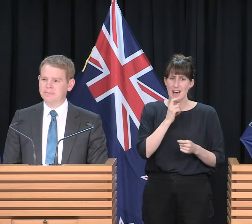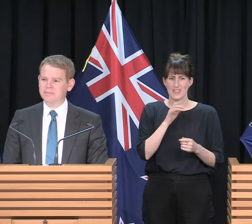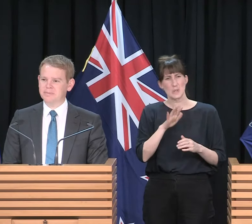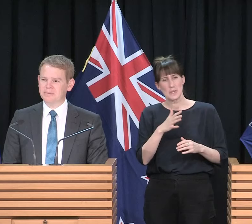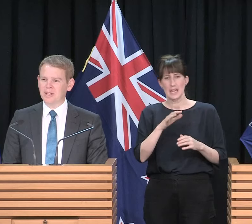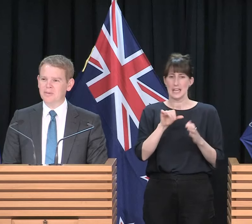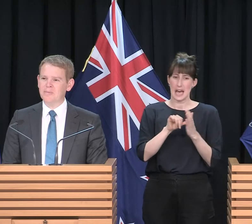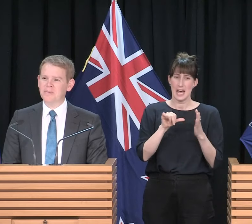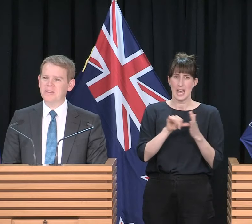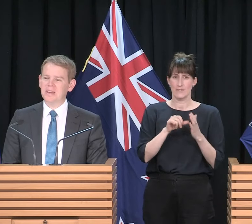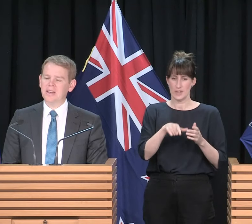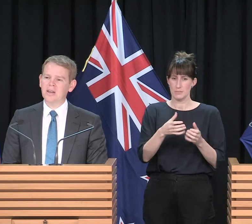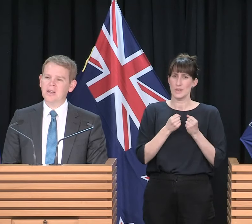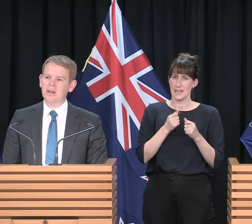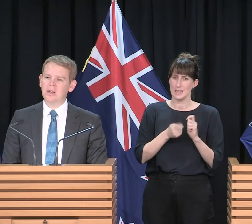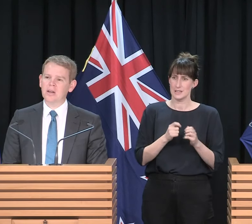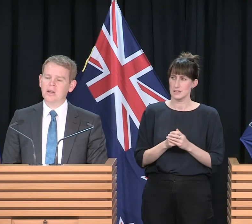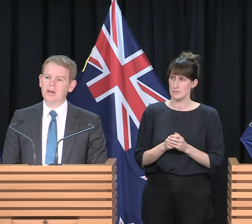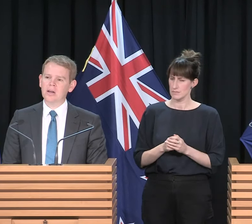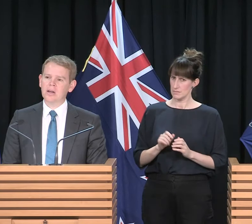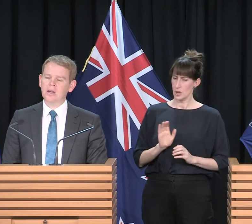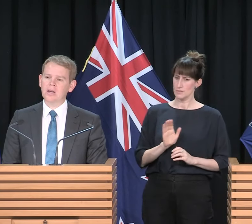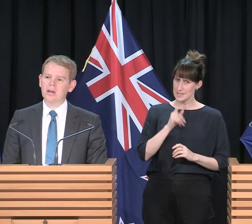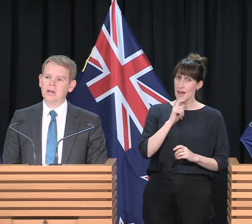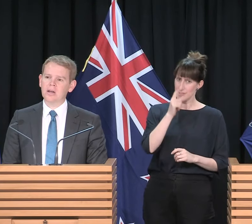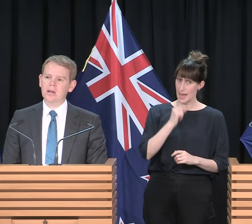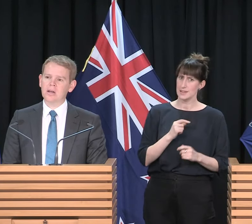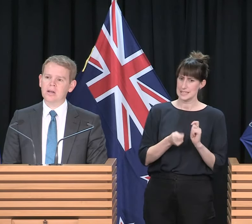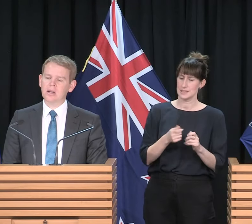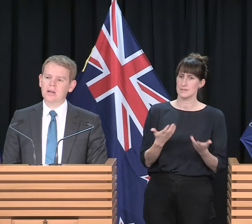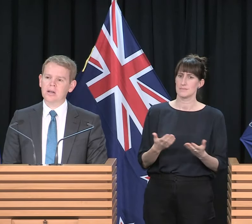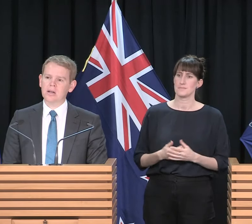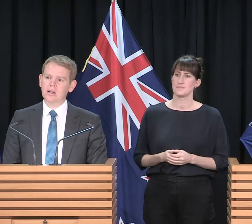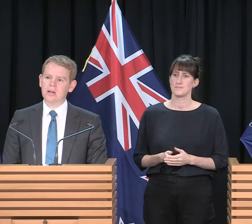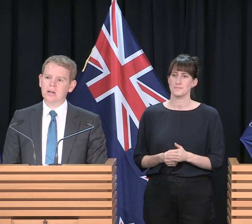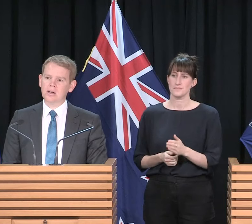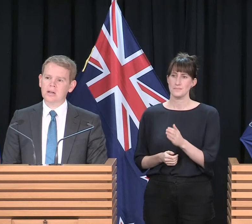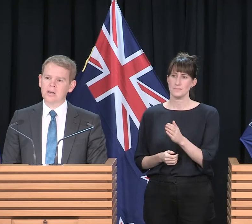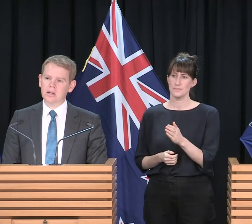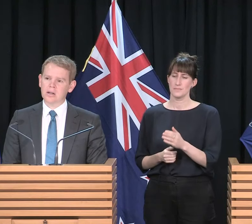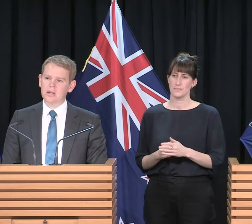being no community transmission there and I'm pleased to say there are 1,076